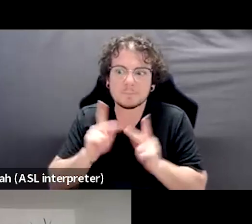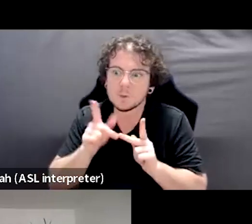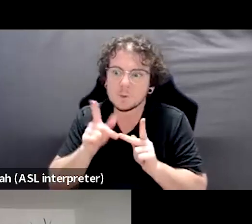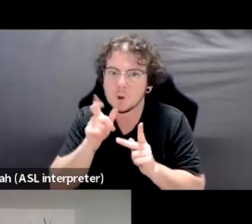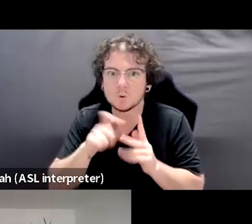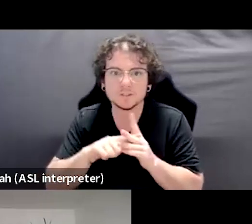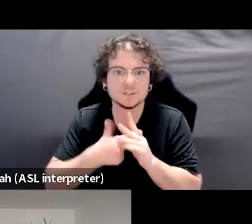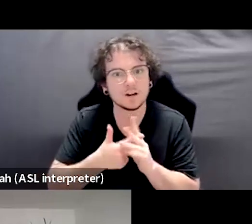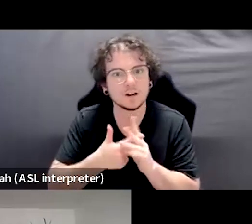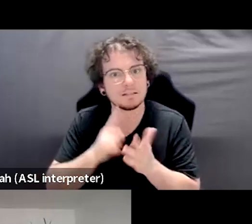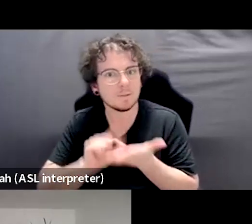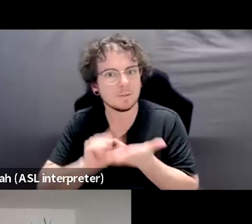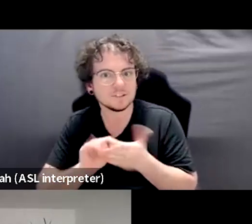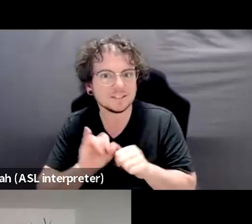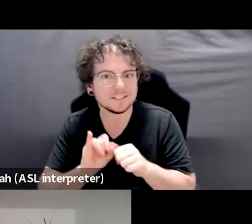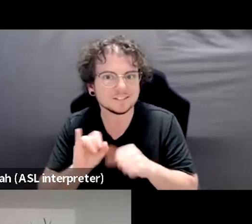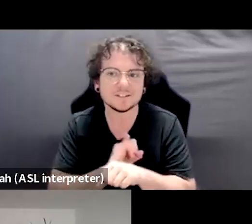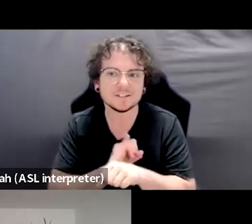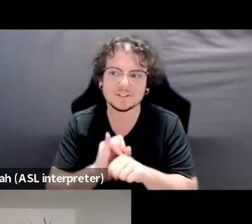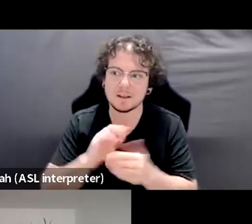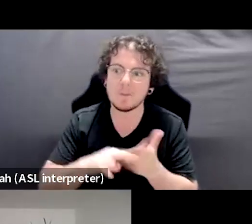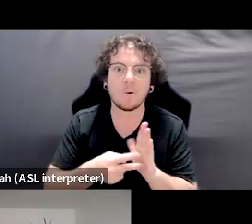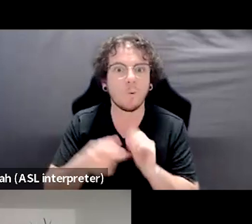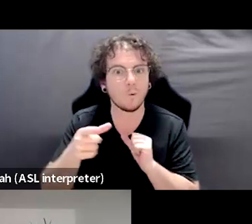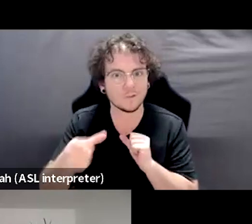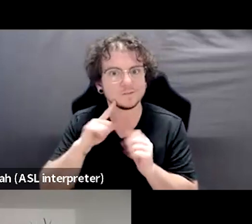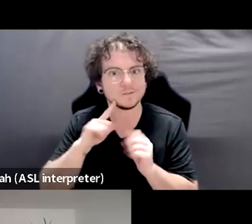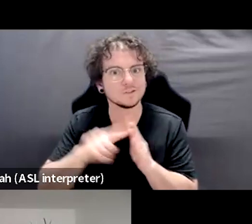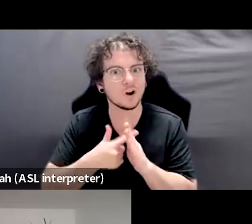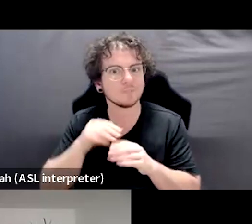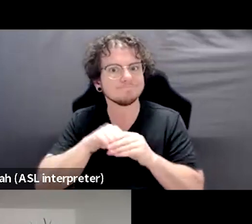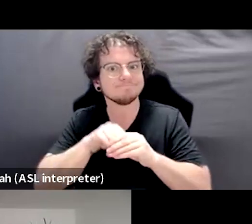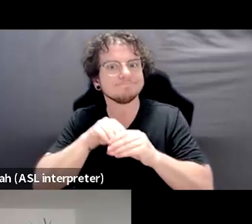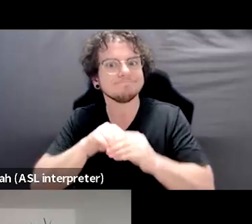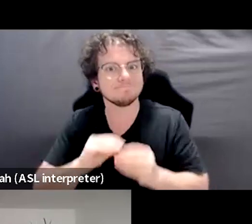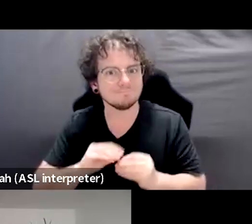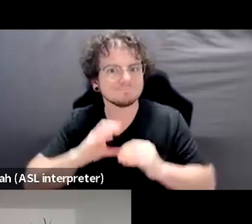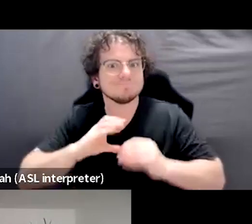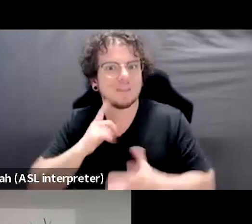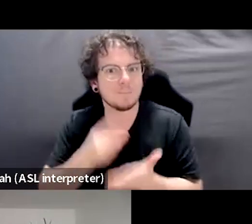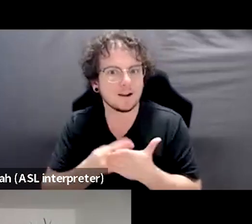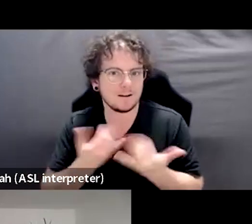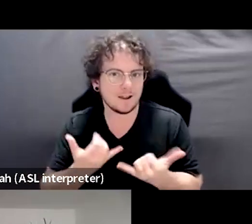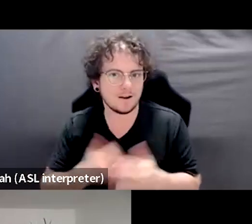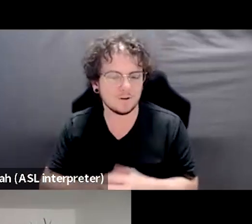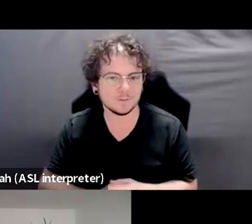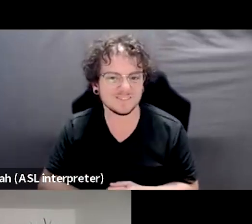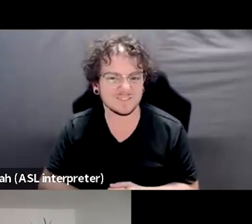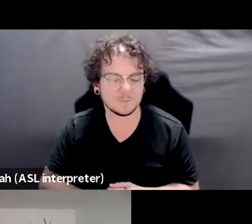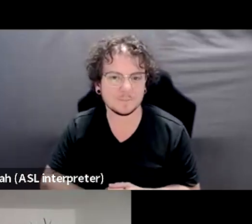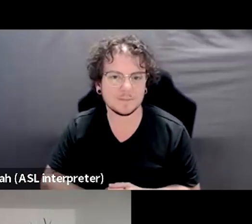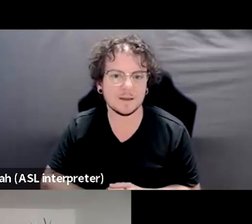in publishing so that they're starting to build something now. But thinking about the flexibility